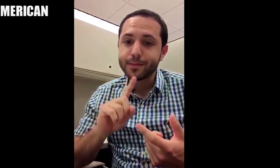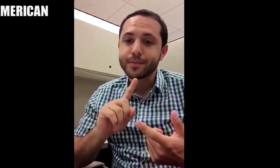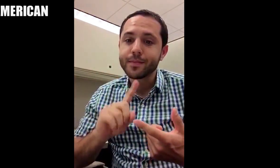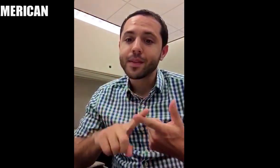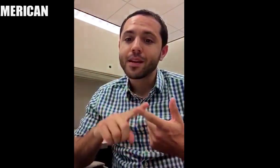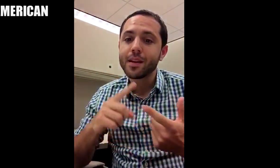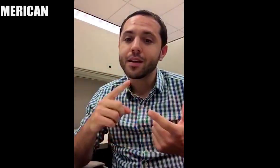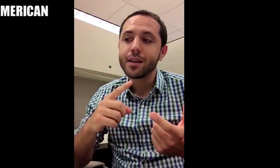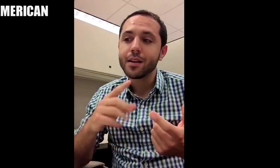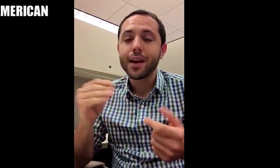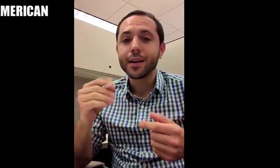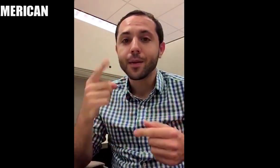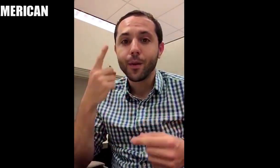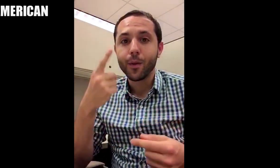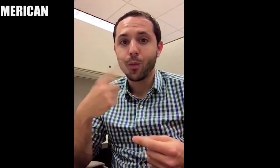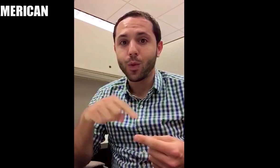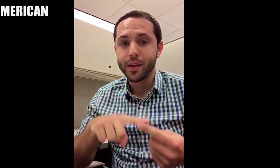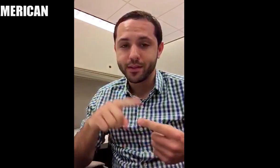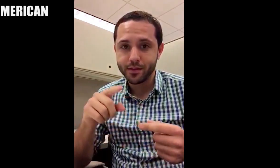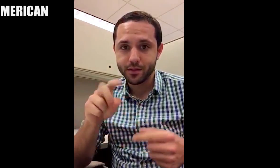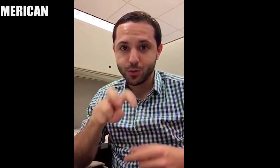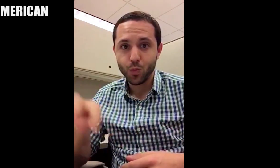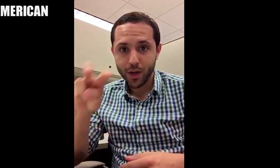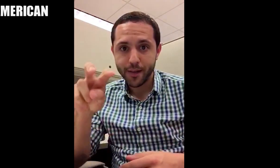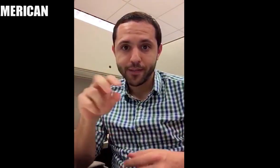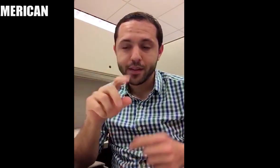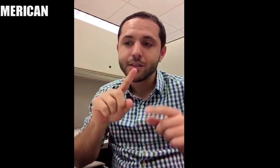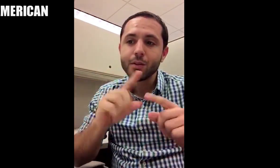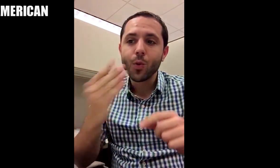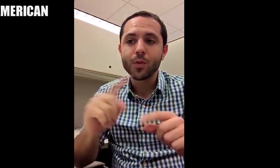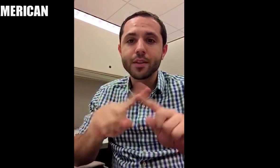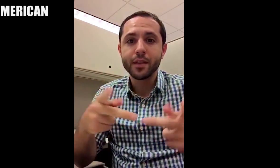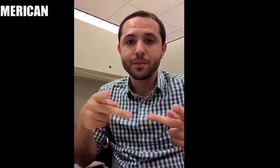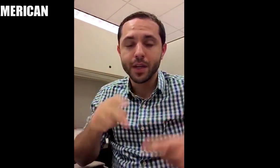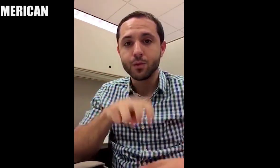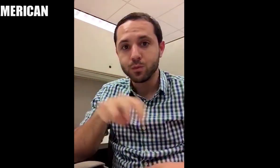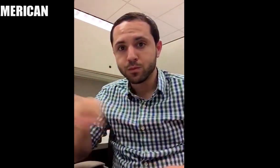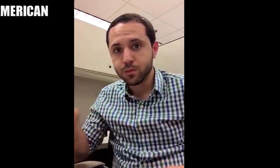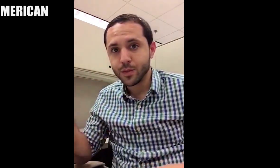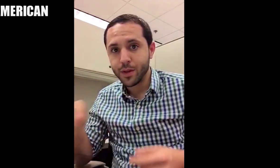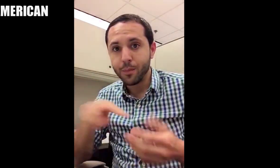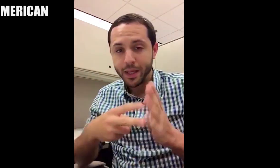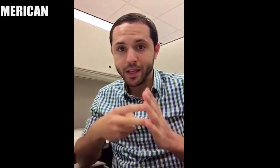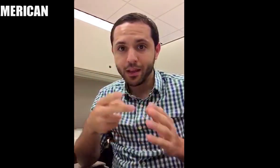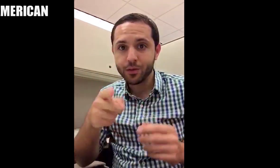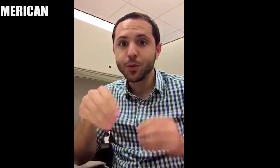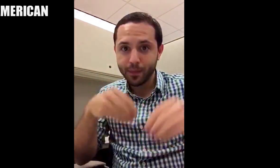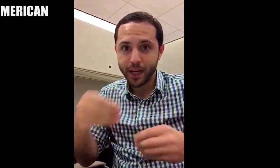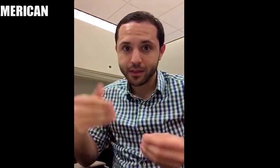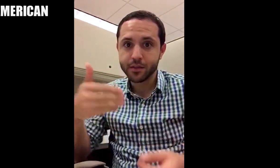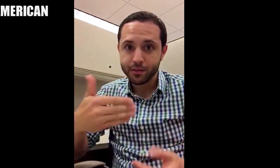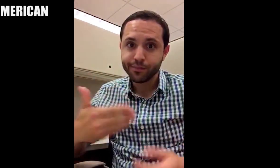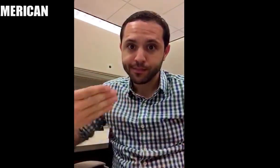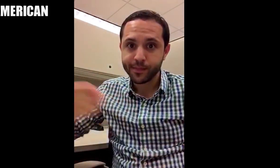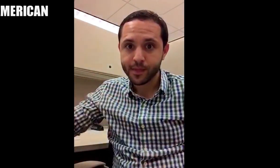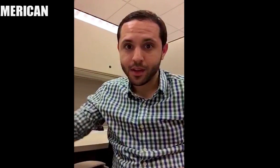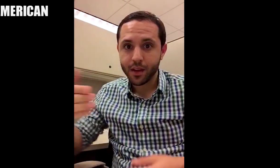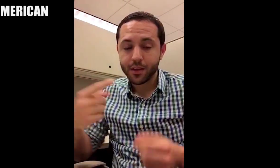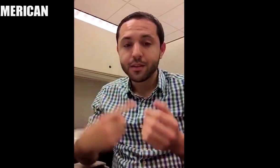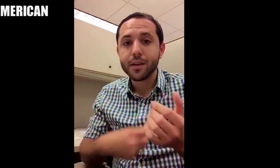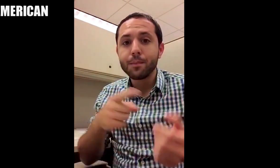When you go to several places that means you'll have to pack often.